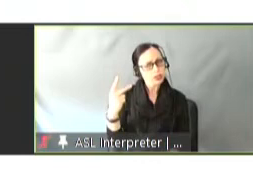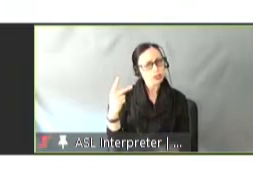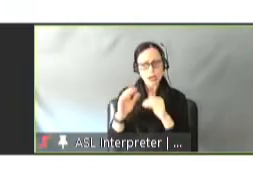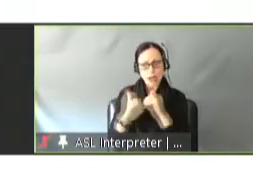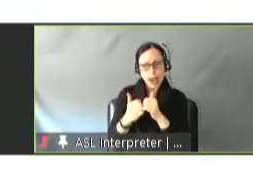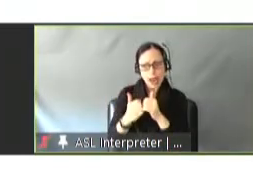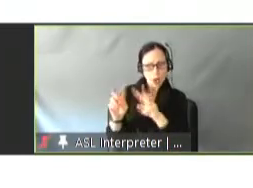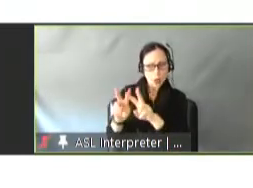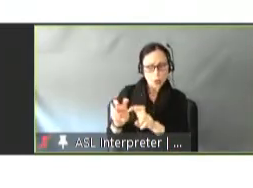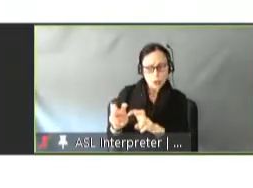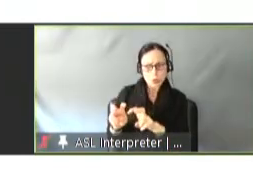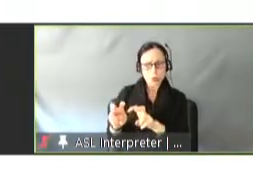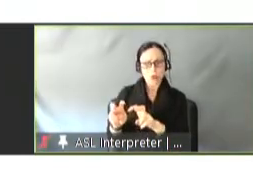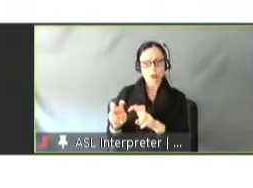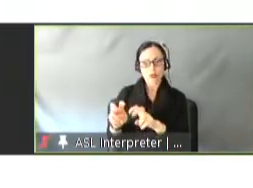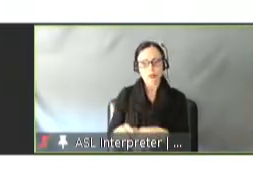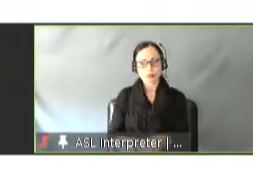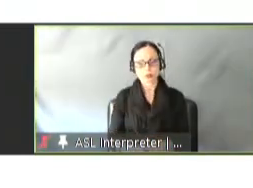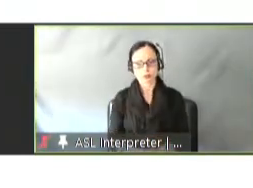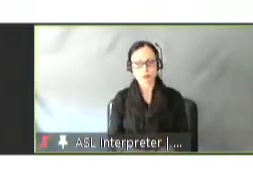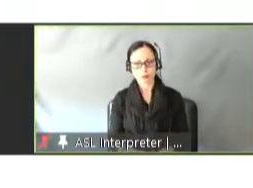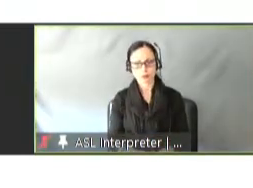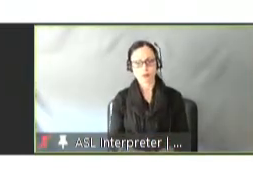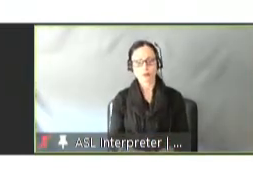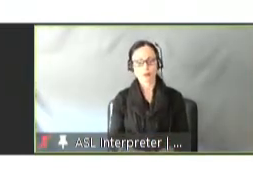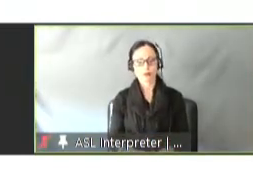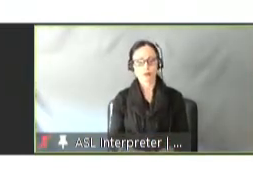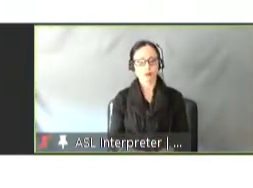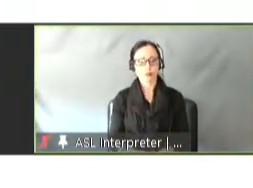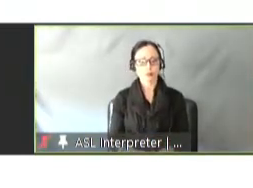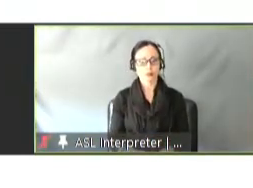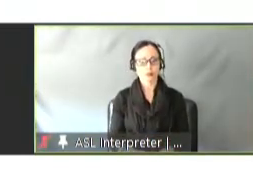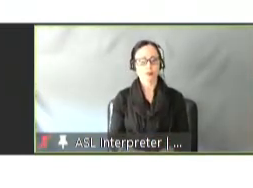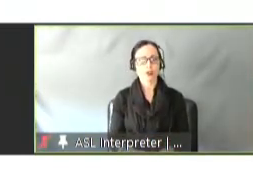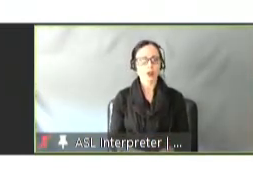particularly in the pandemic setting or as even as we move into a more endemic setting.